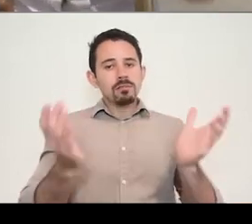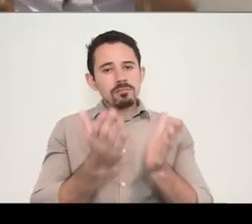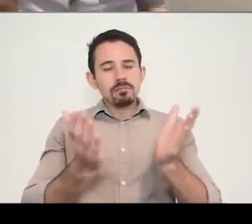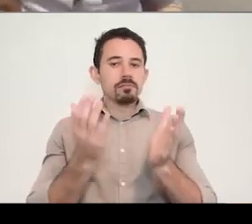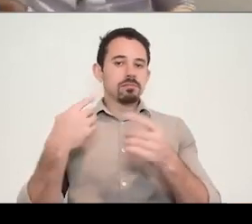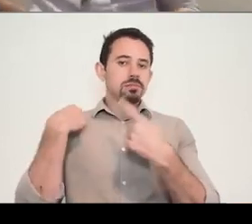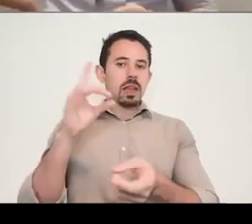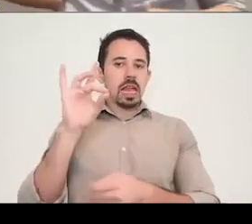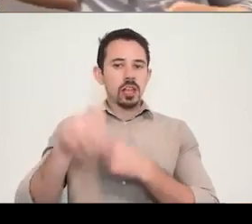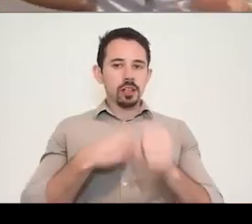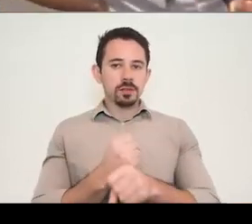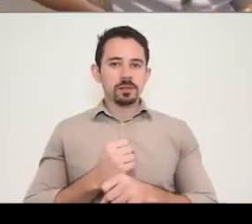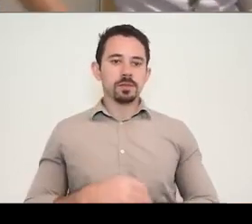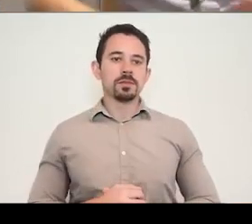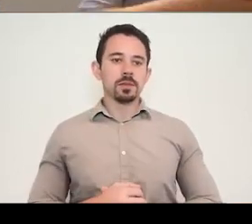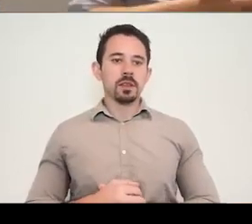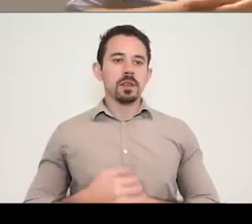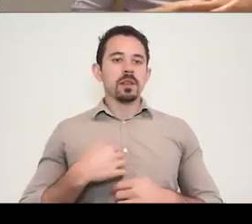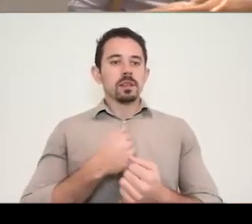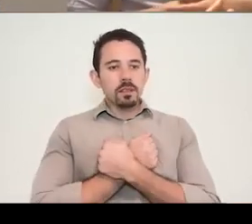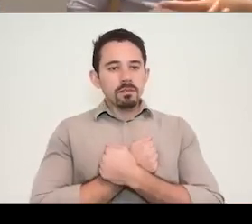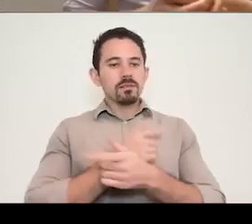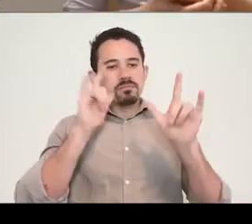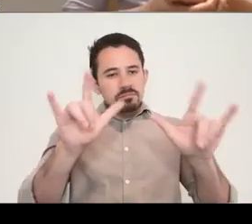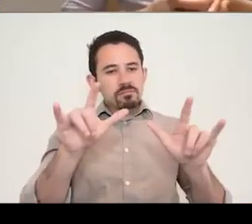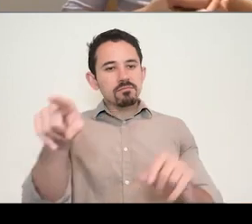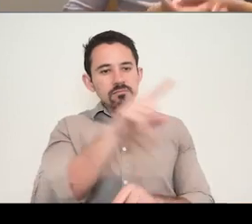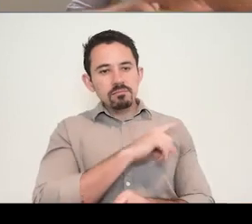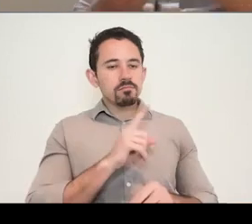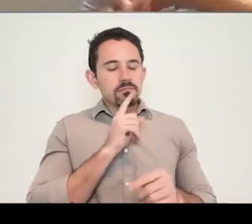Amina Daimee, for being integral for the American Sign Language interpretation today, and of course